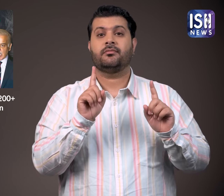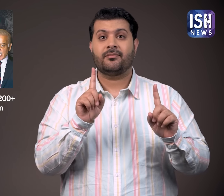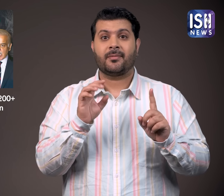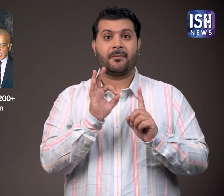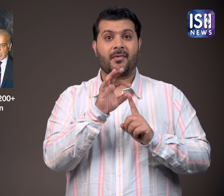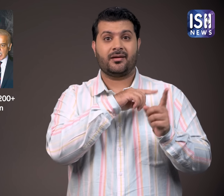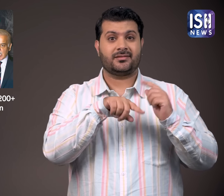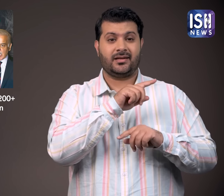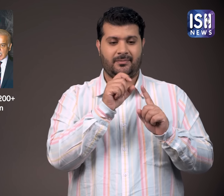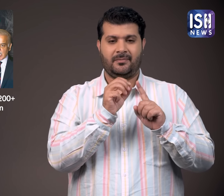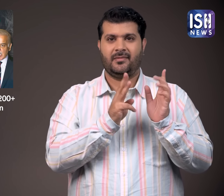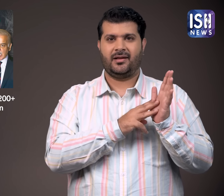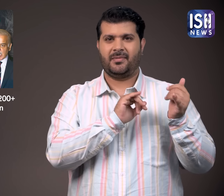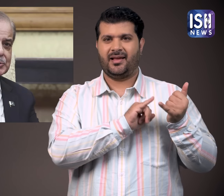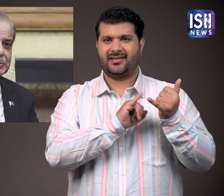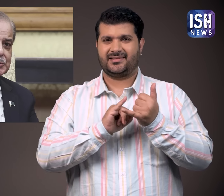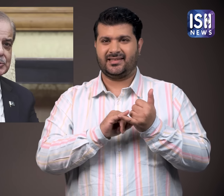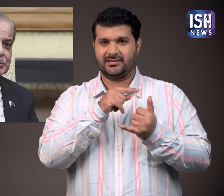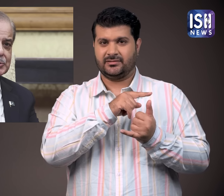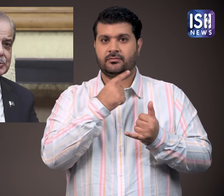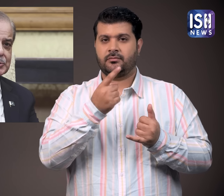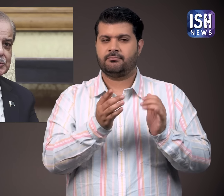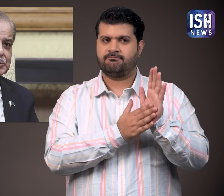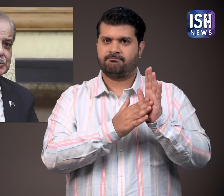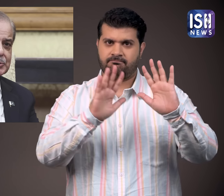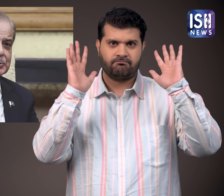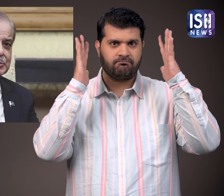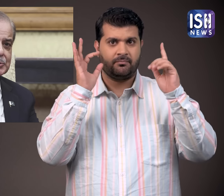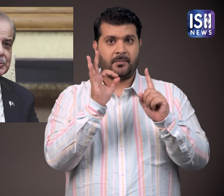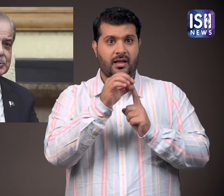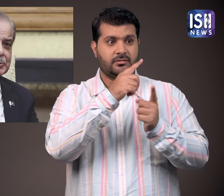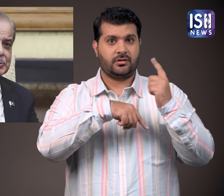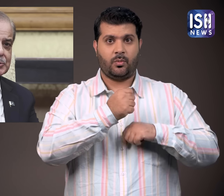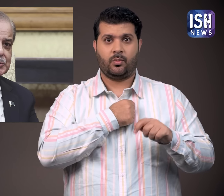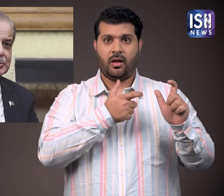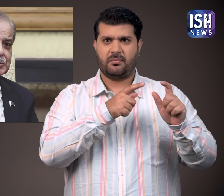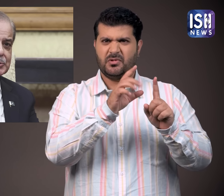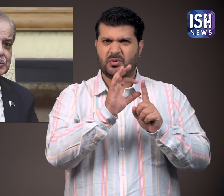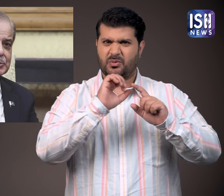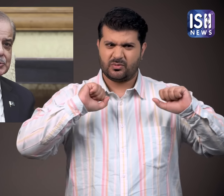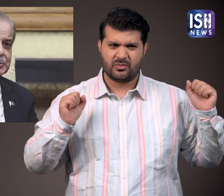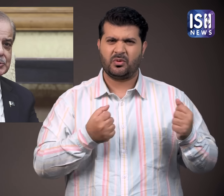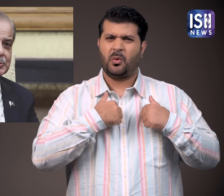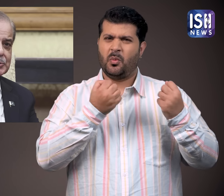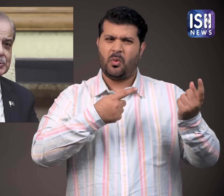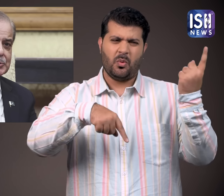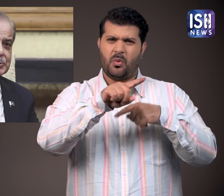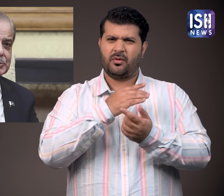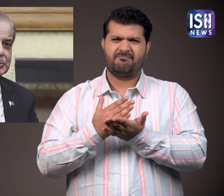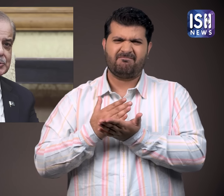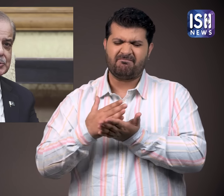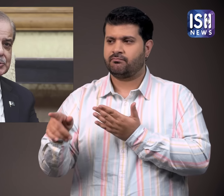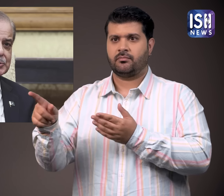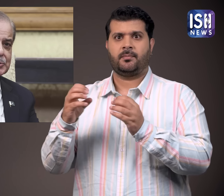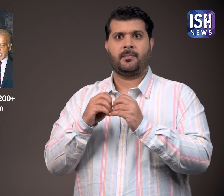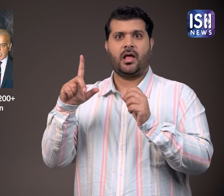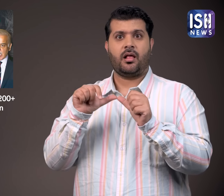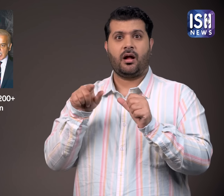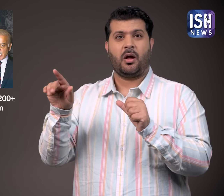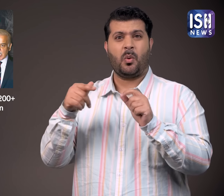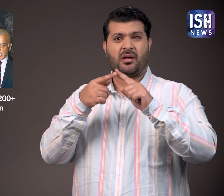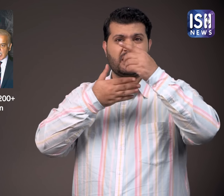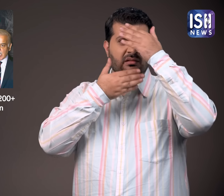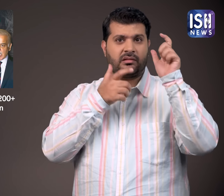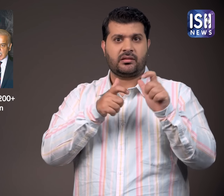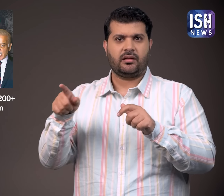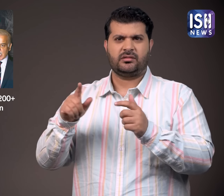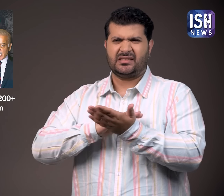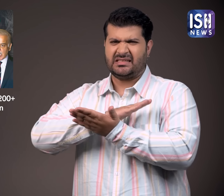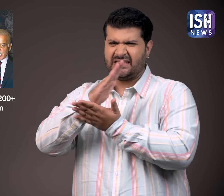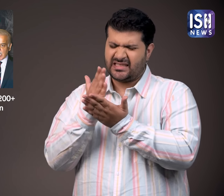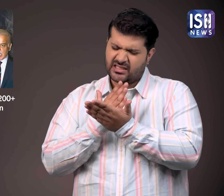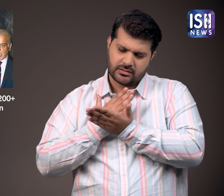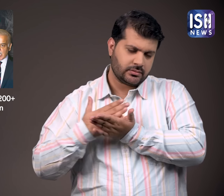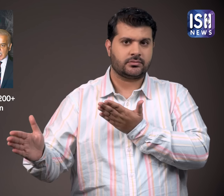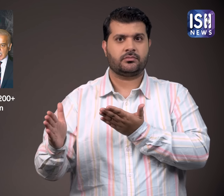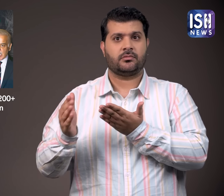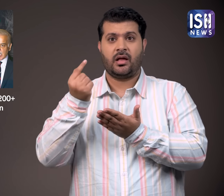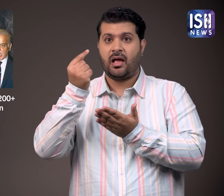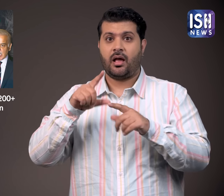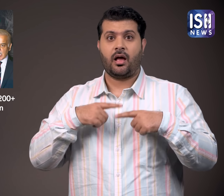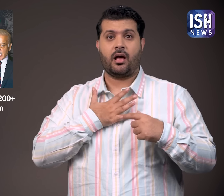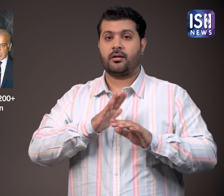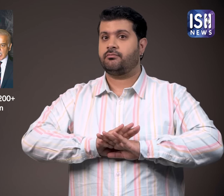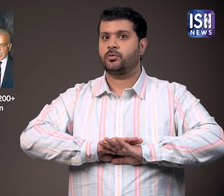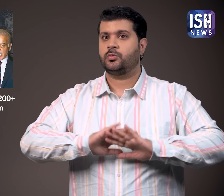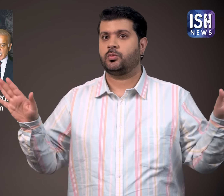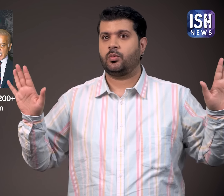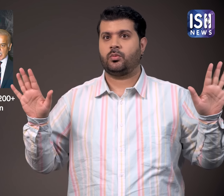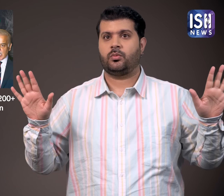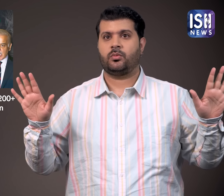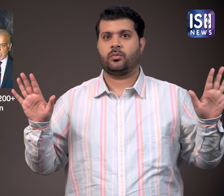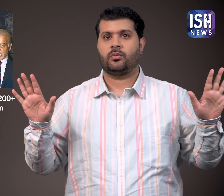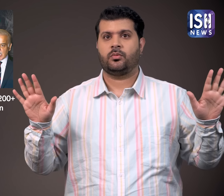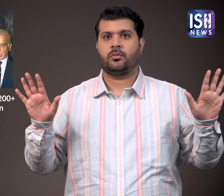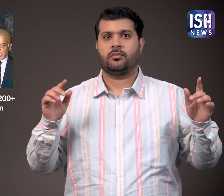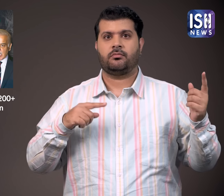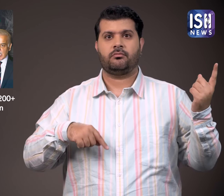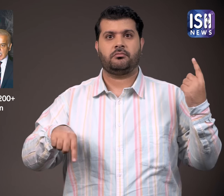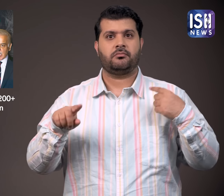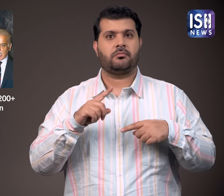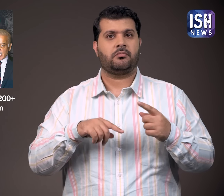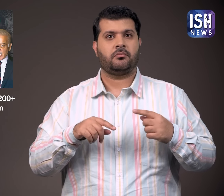Prime Minister Shehbaz Sharif praised the security forces and said they would keep fighting terrorism until it is completely eliminated.